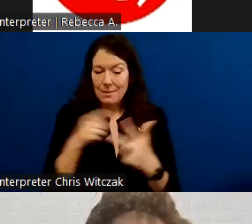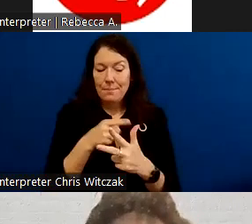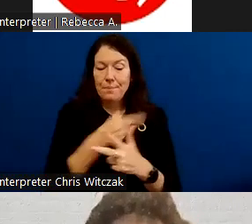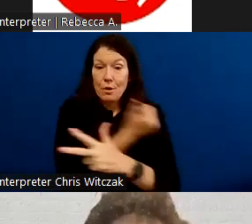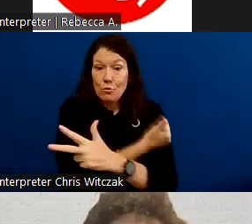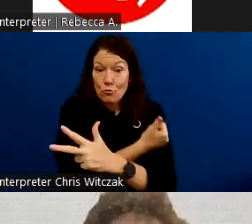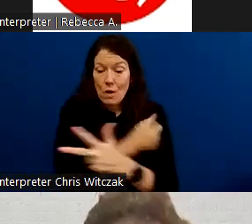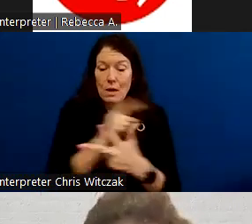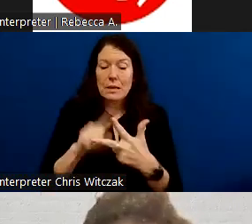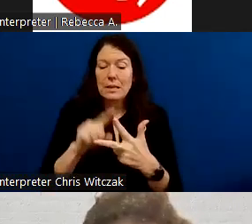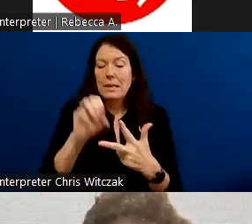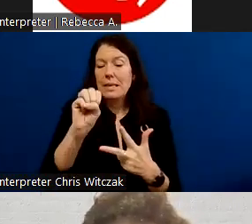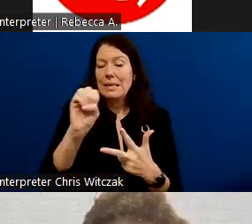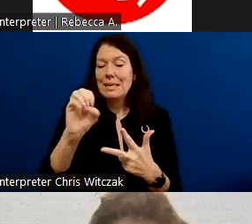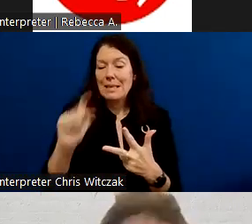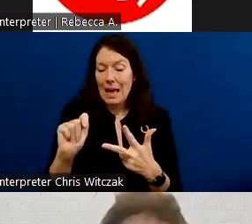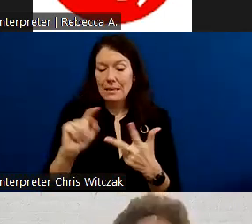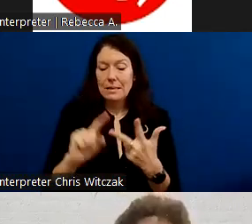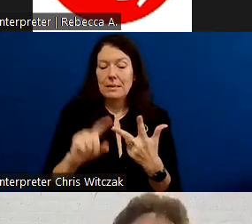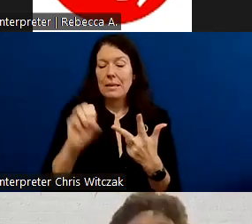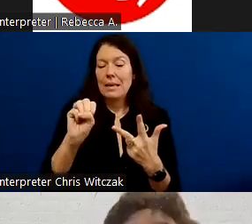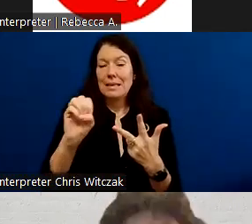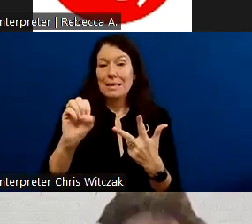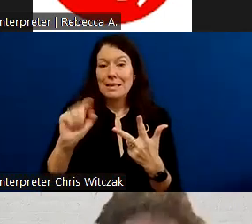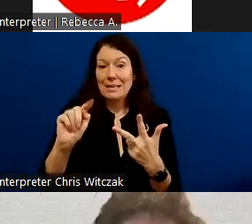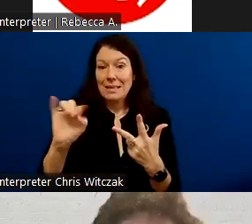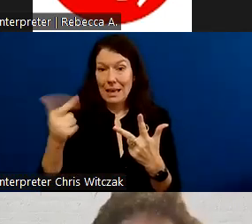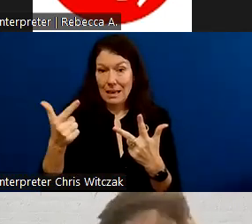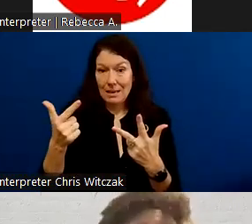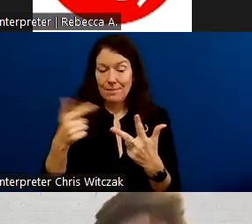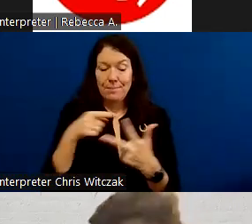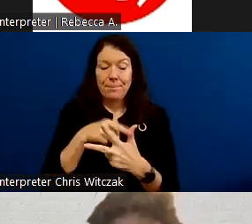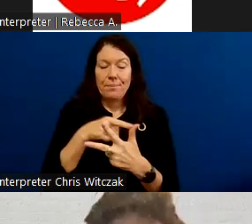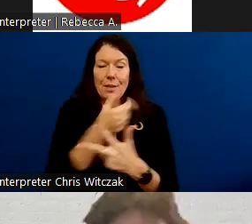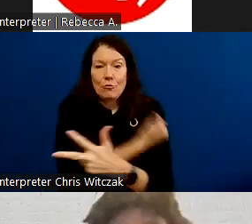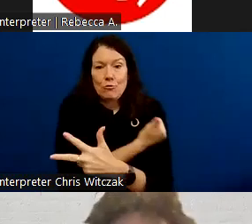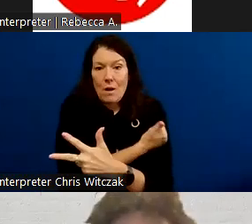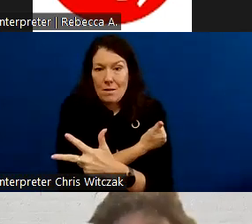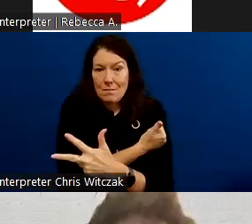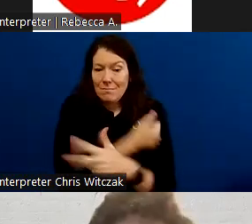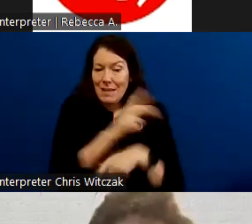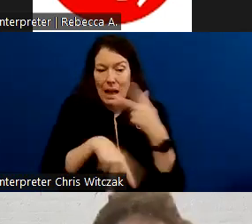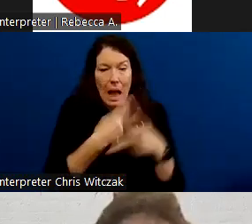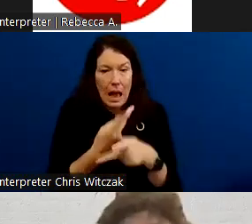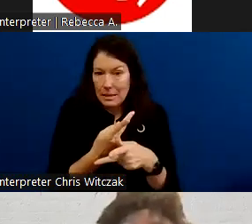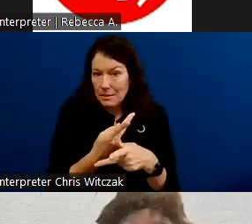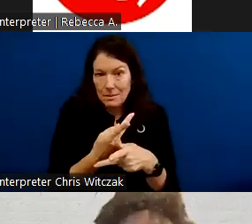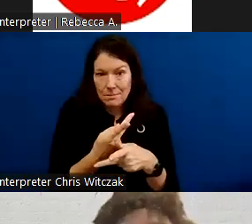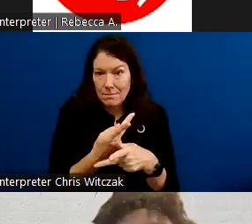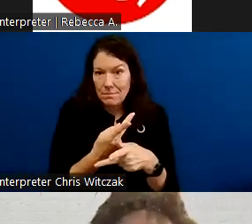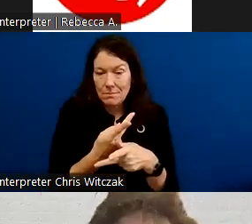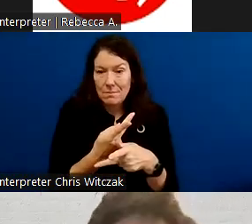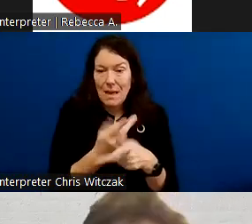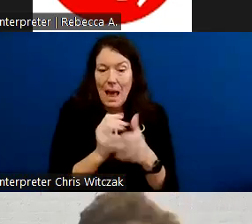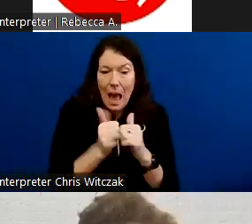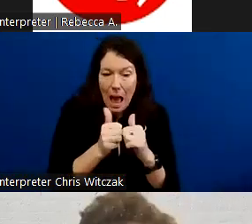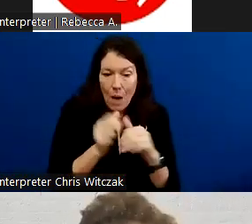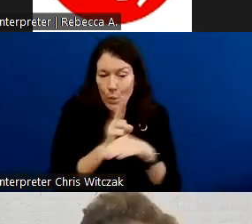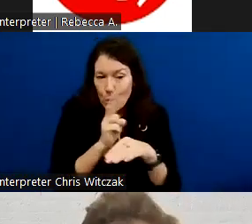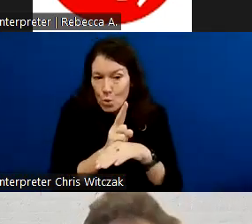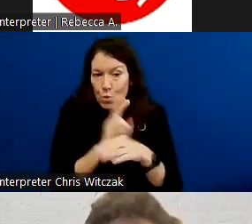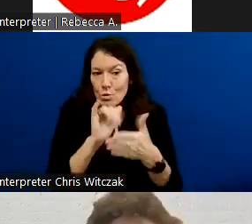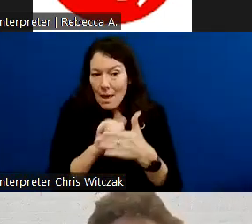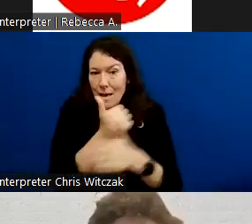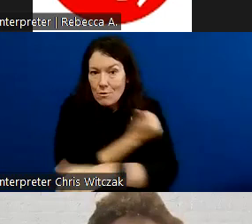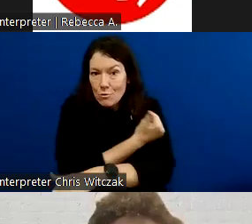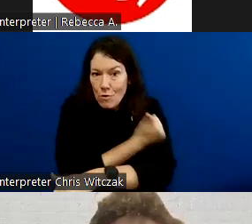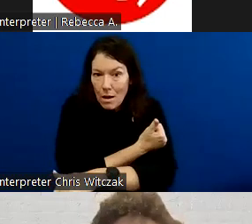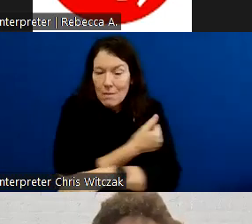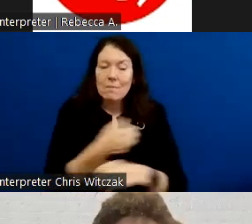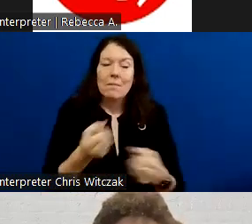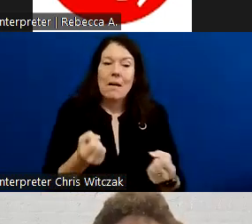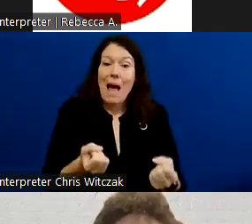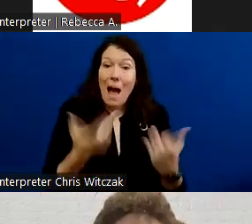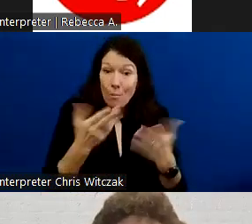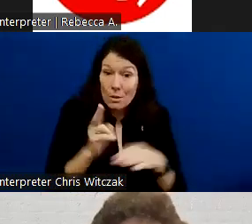set, setting. So the drug is the substance itself, the route of admission, amount used,